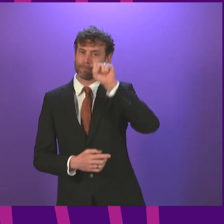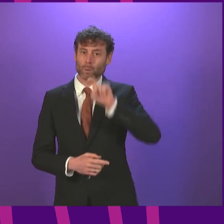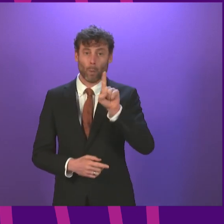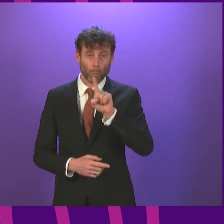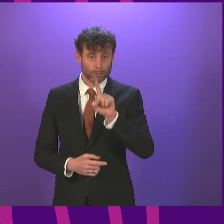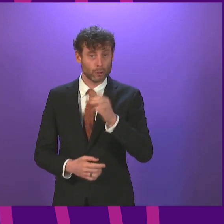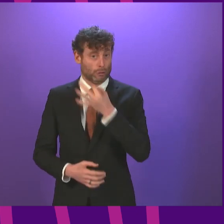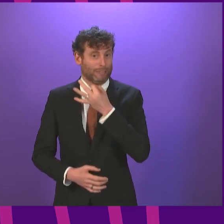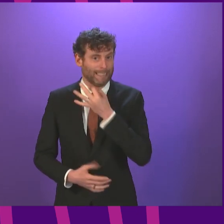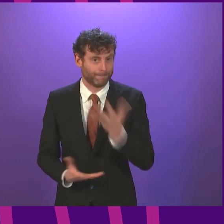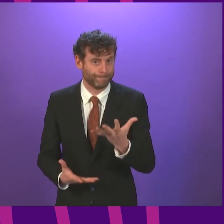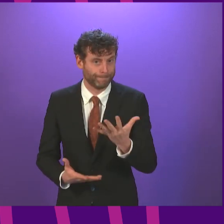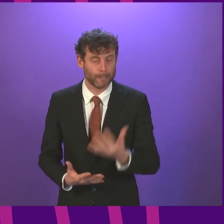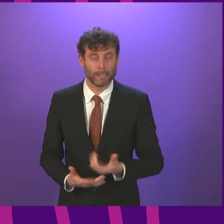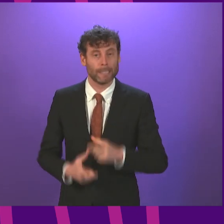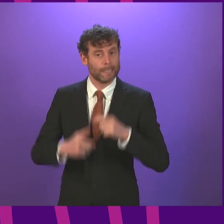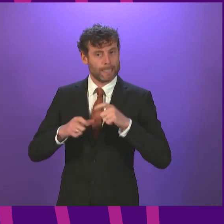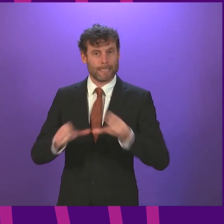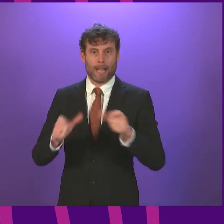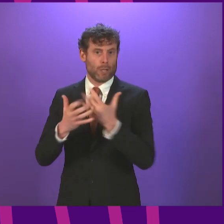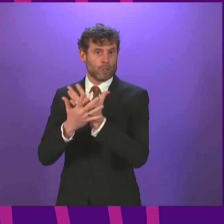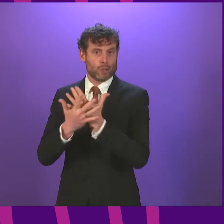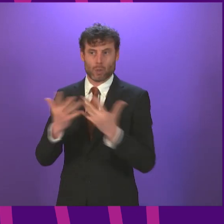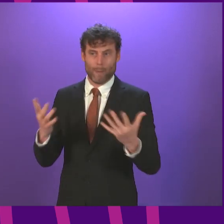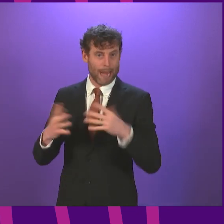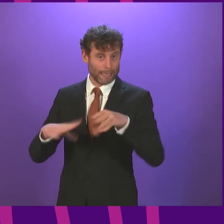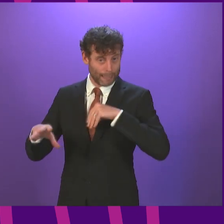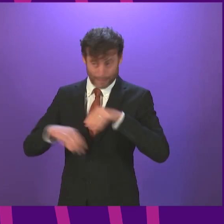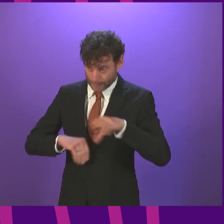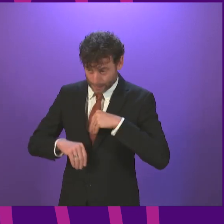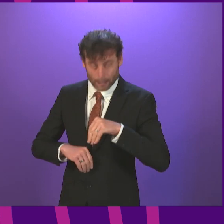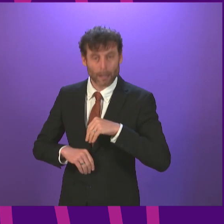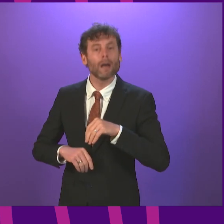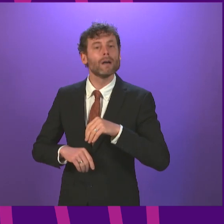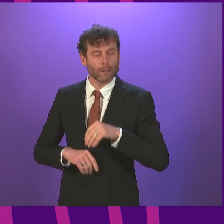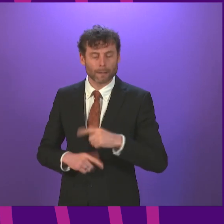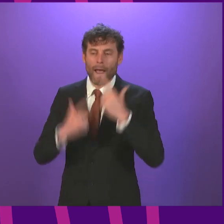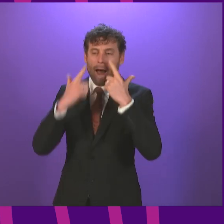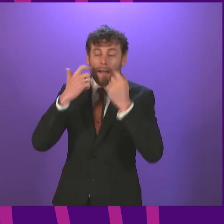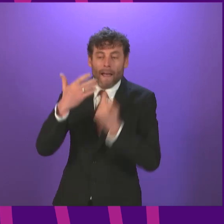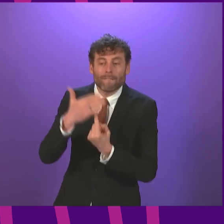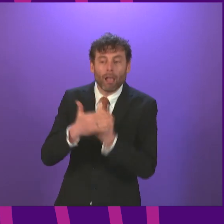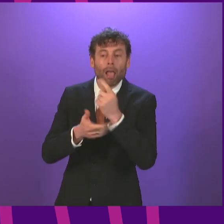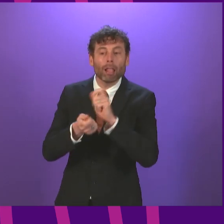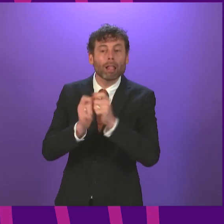is highly infectious, so we must continue to exercise caution. For that reason, my advice